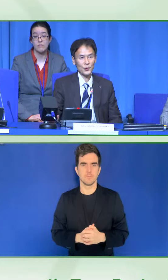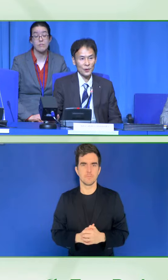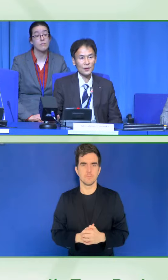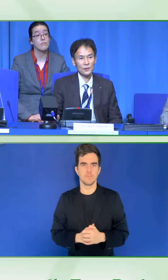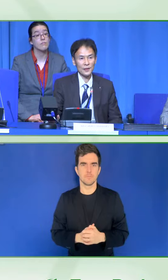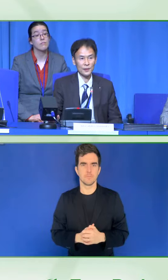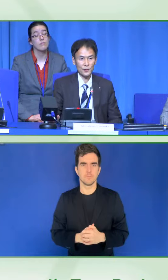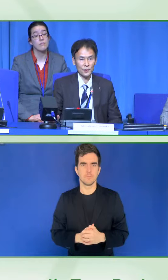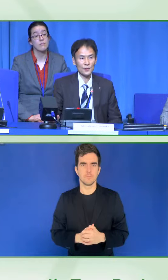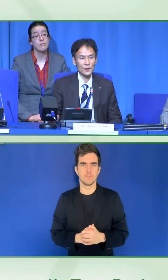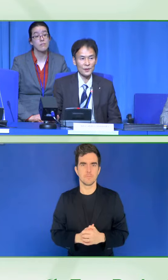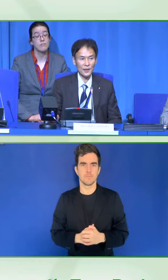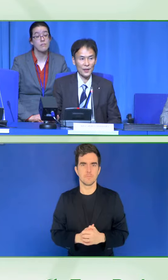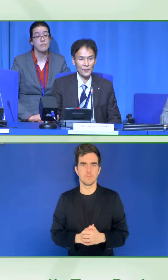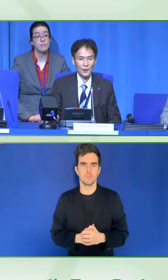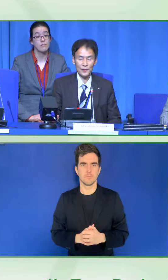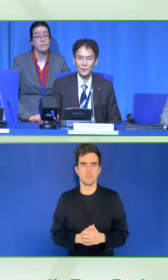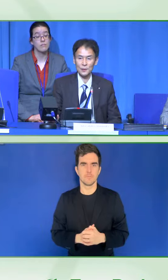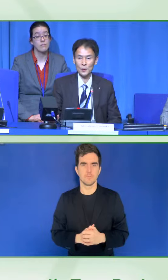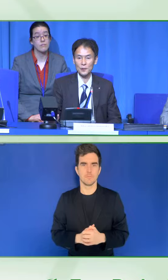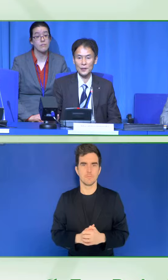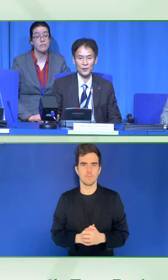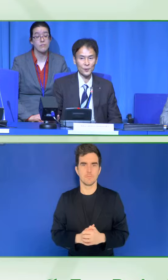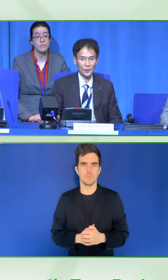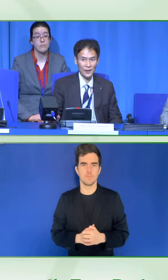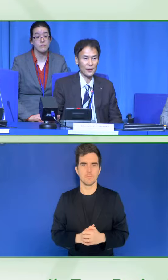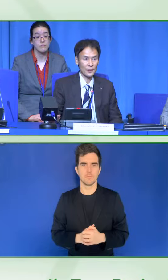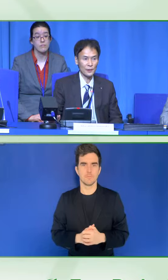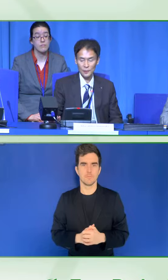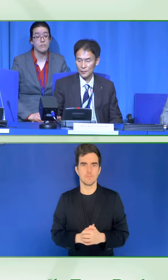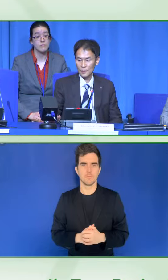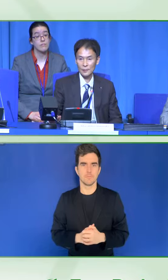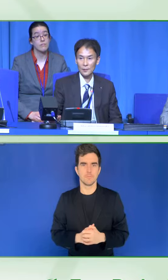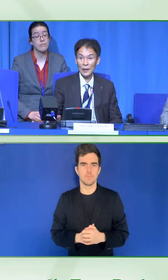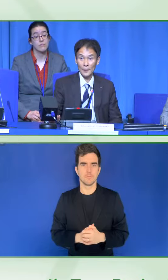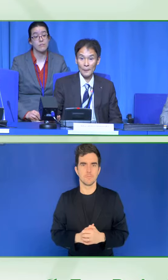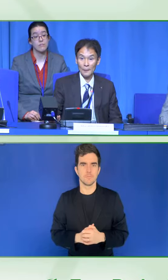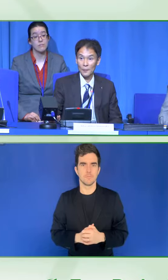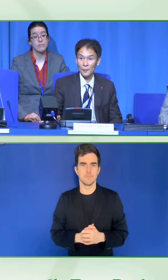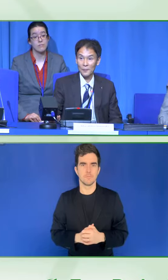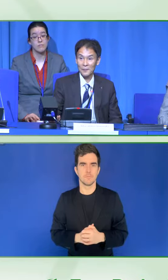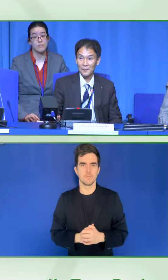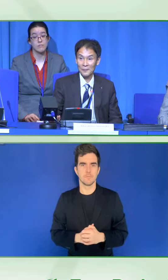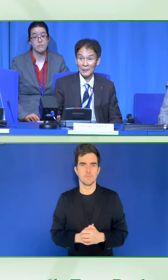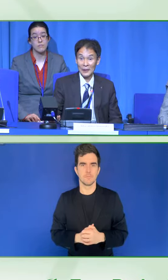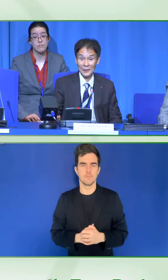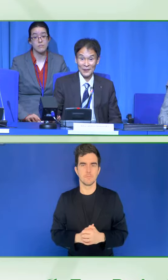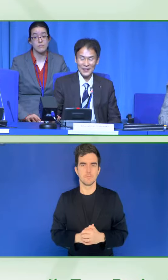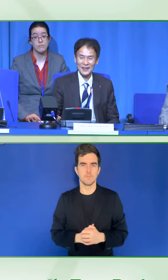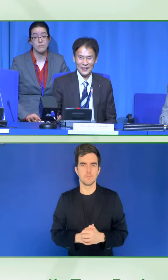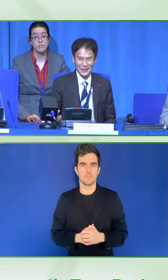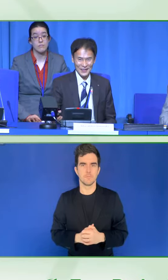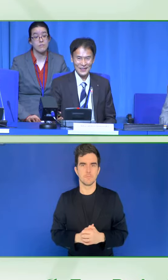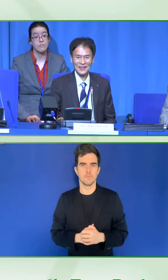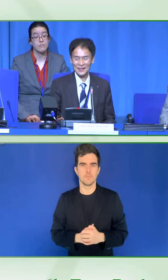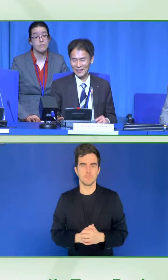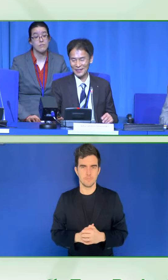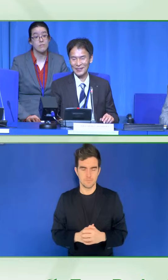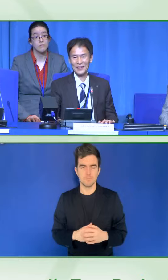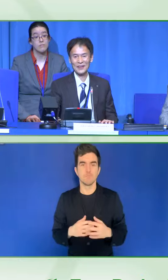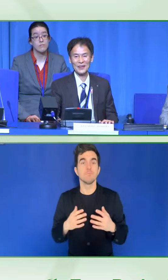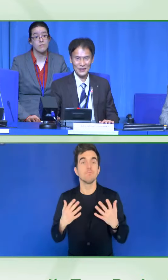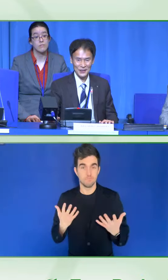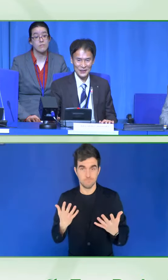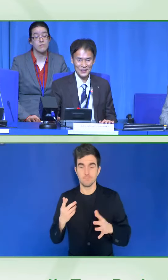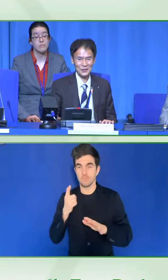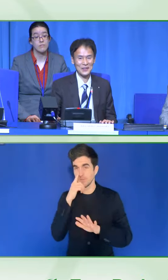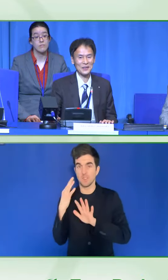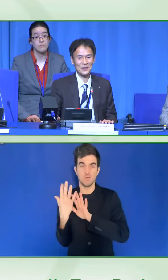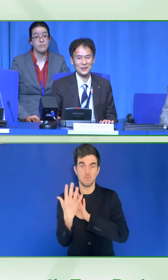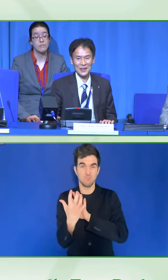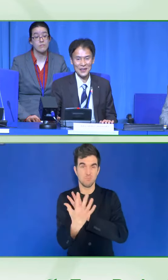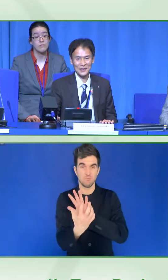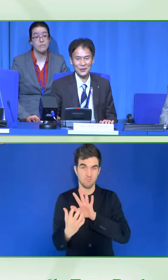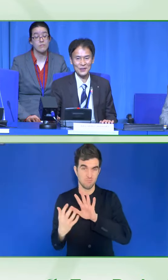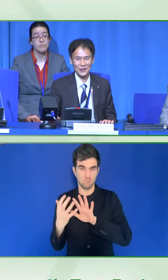It combats them to darker.